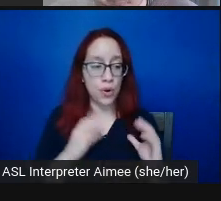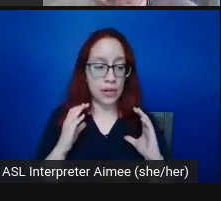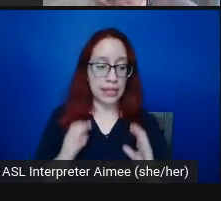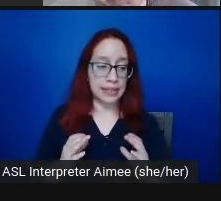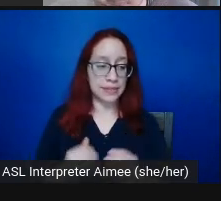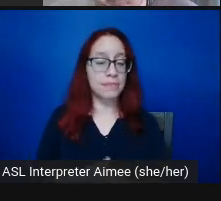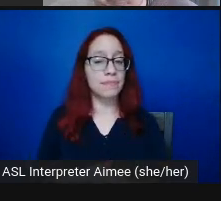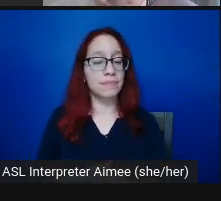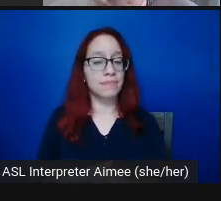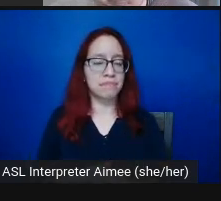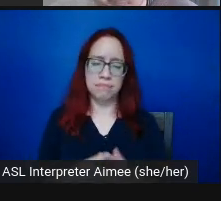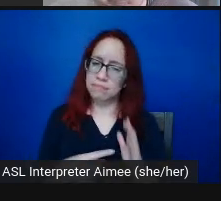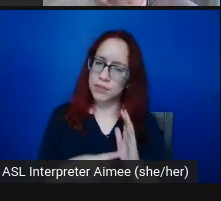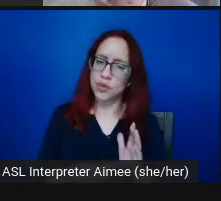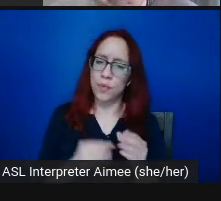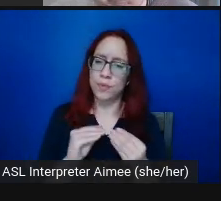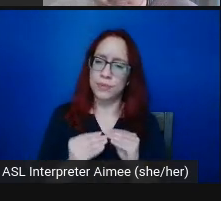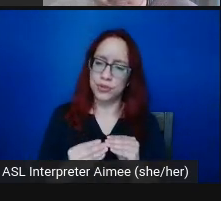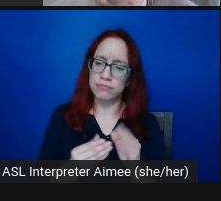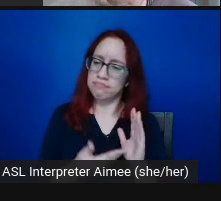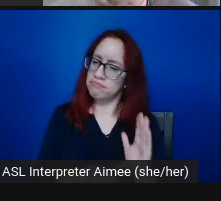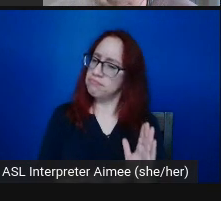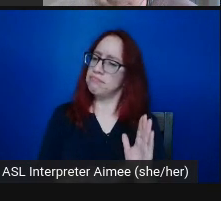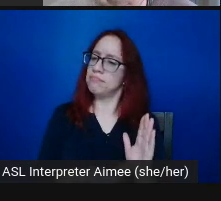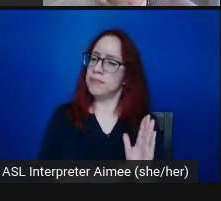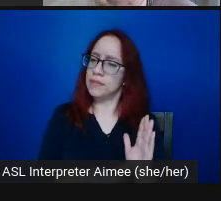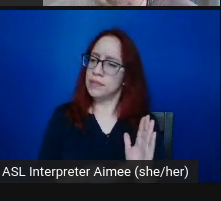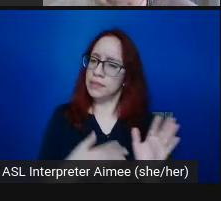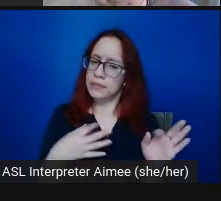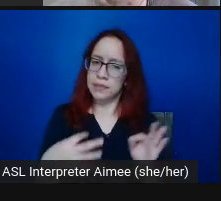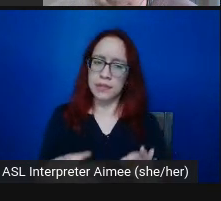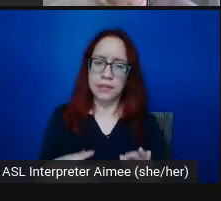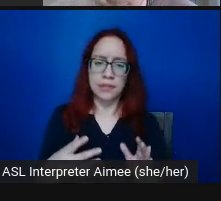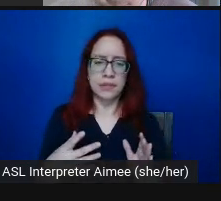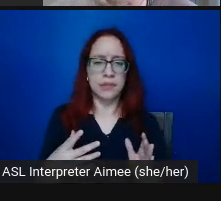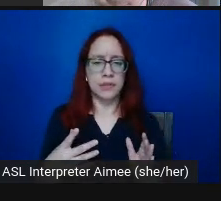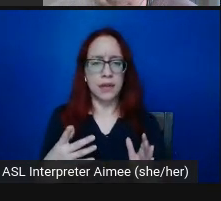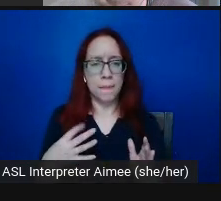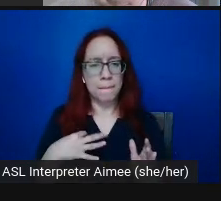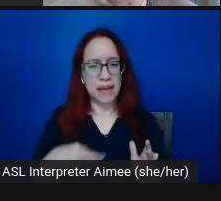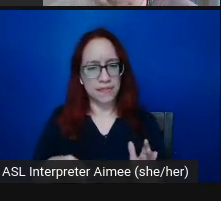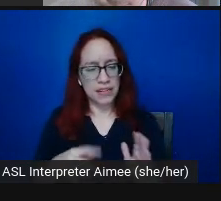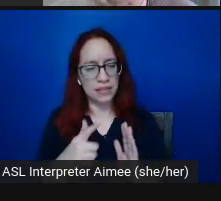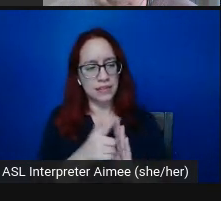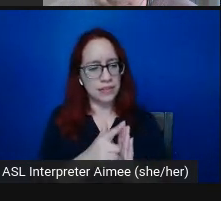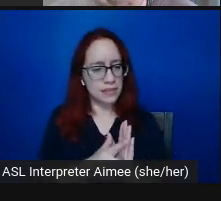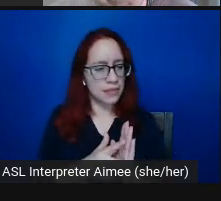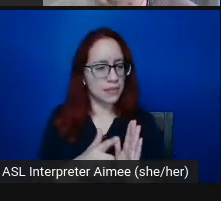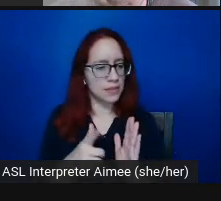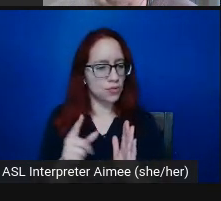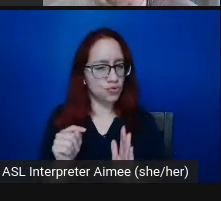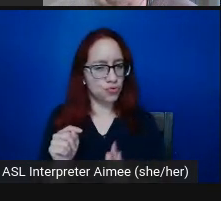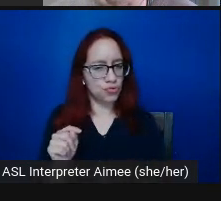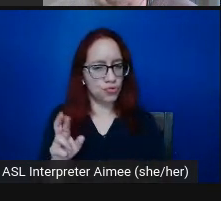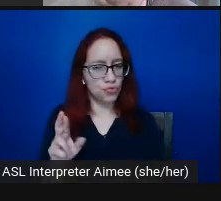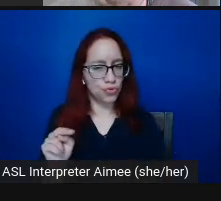Show them the numbers, local legislation tests, and benefits of an accessible website.